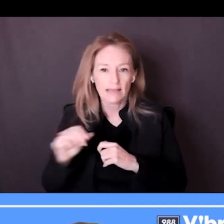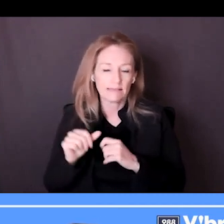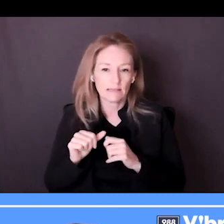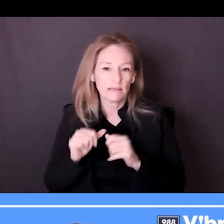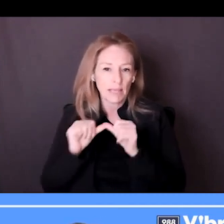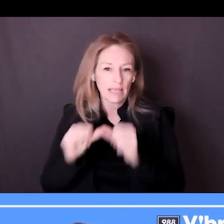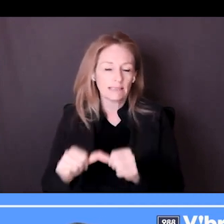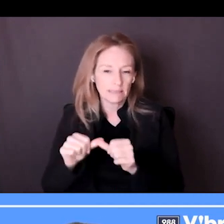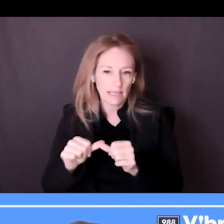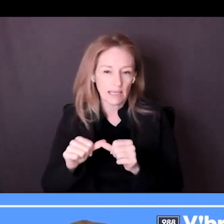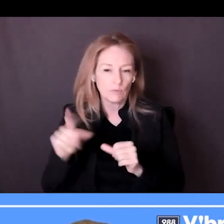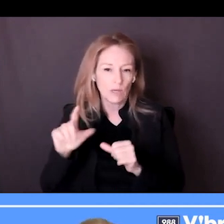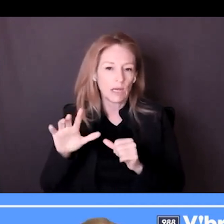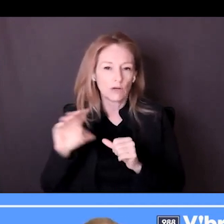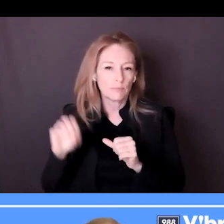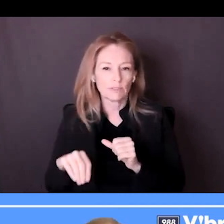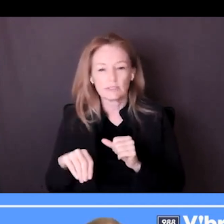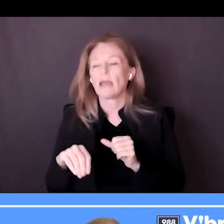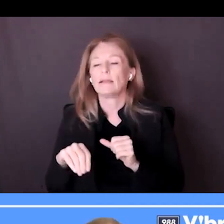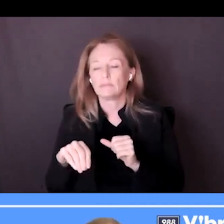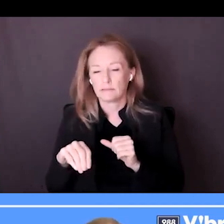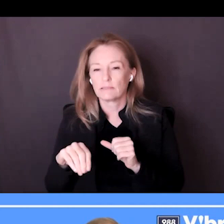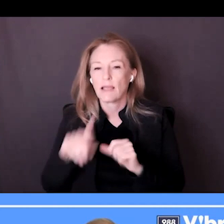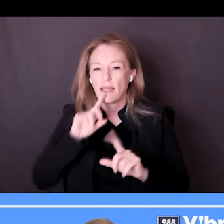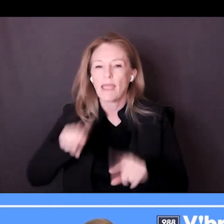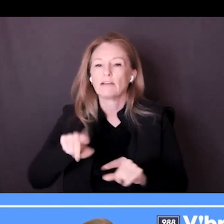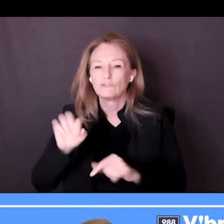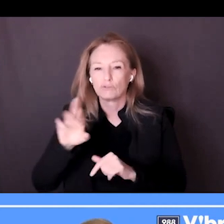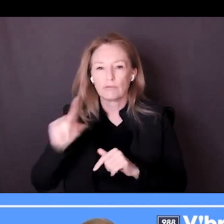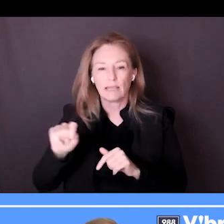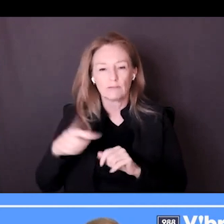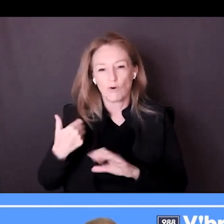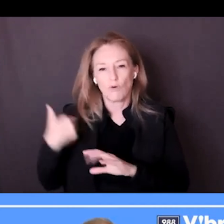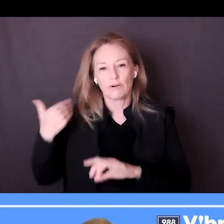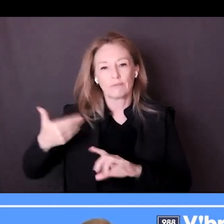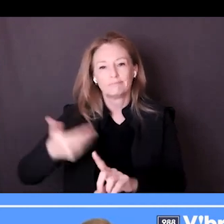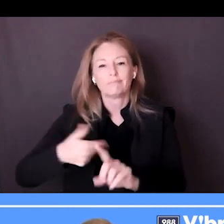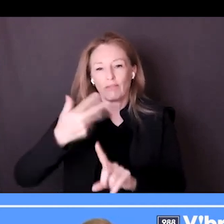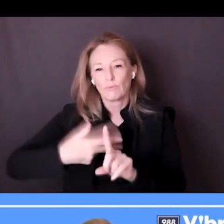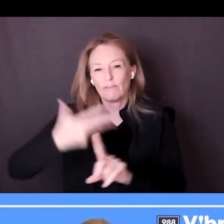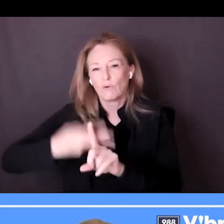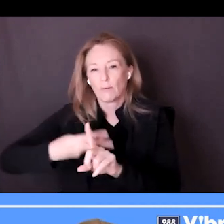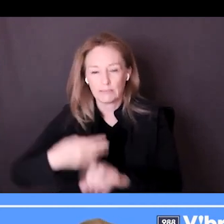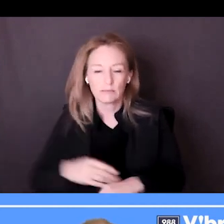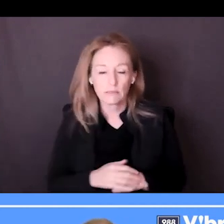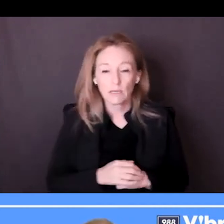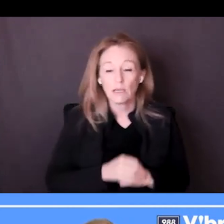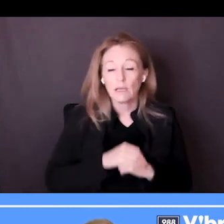THREE AND A HALF, FOUR MONTHS NOW. OUR VIDEO SERVICES LAUNCHED IN SEPTEMBER AND